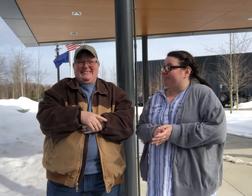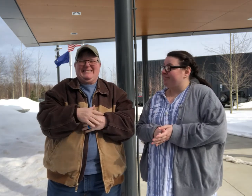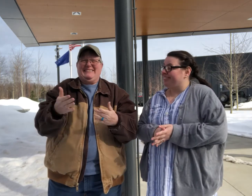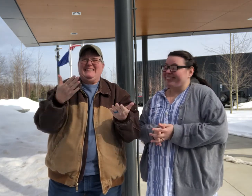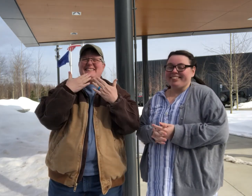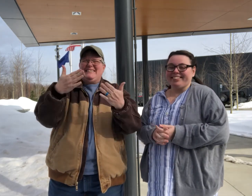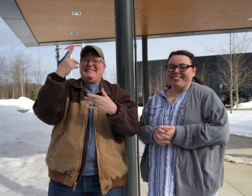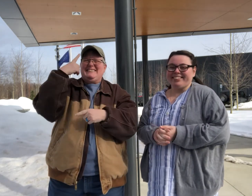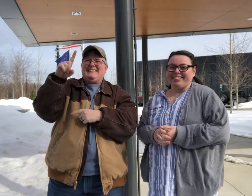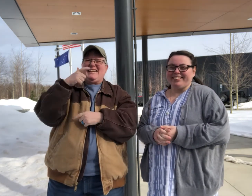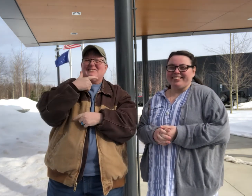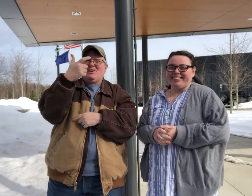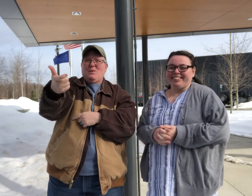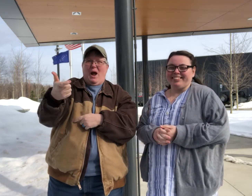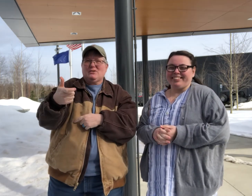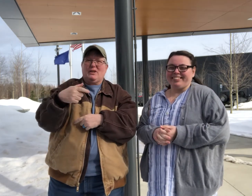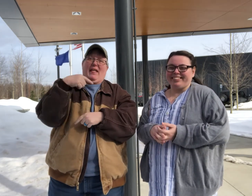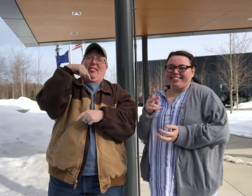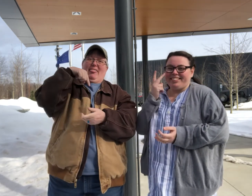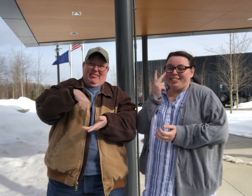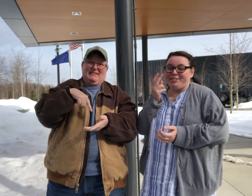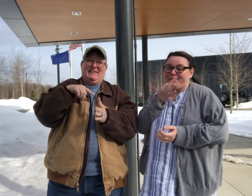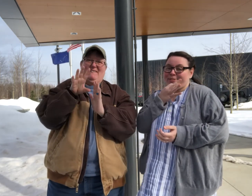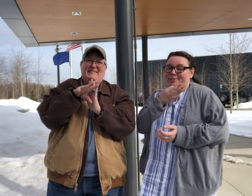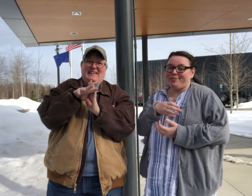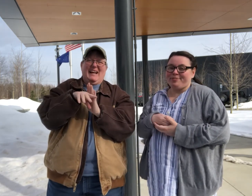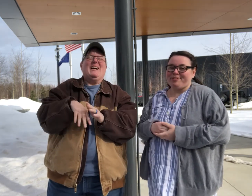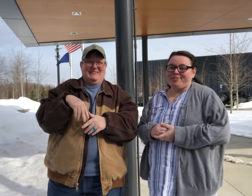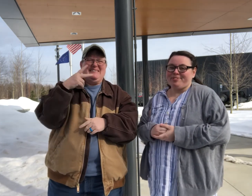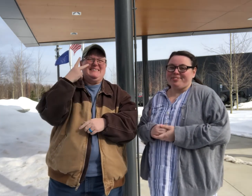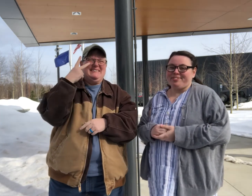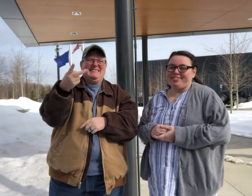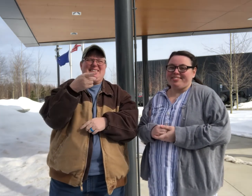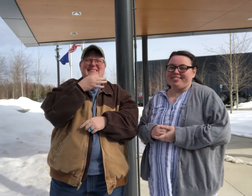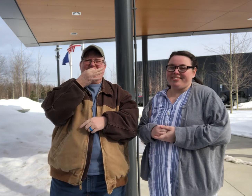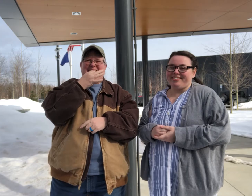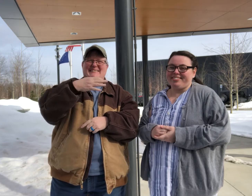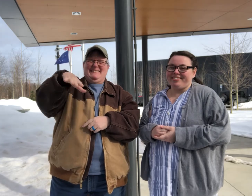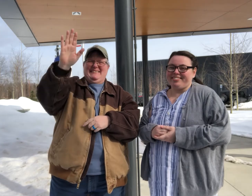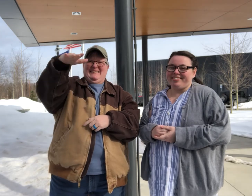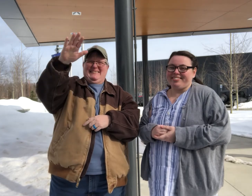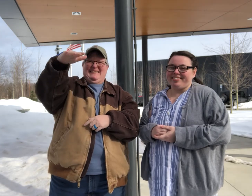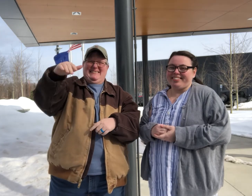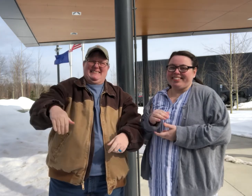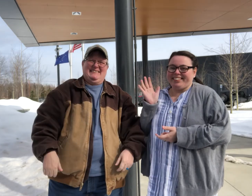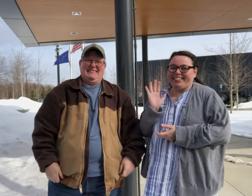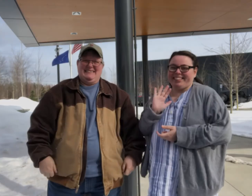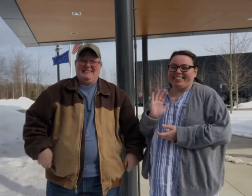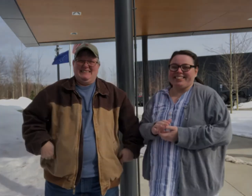[Amy] Yeah thank you for watching, this video. [Summer] See you soon. [Amy] See you soon. Bye bye. [Summer] Bye